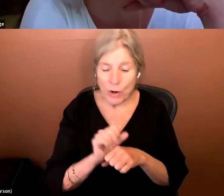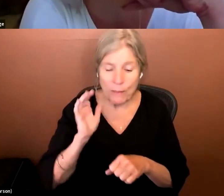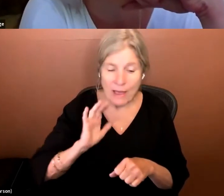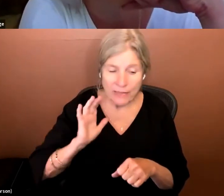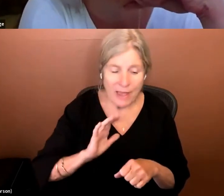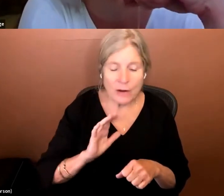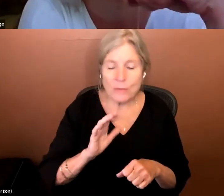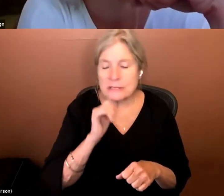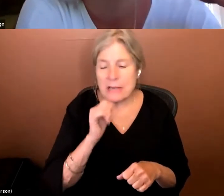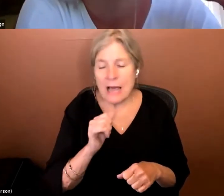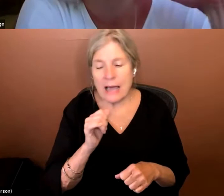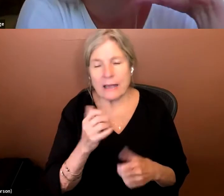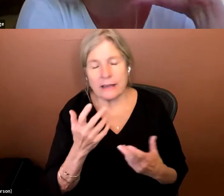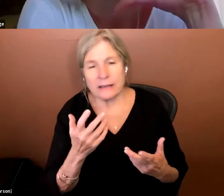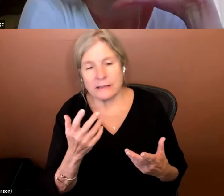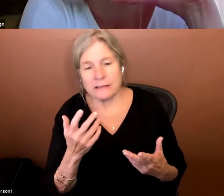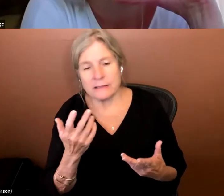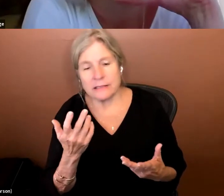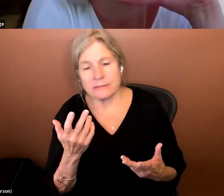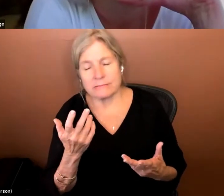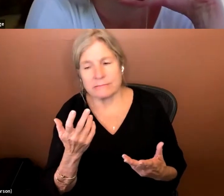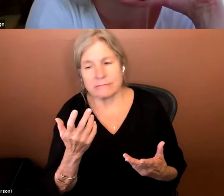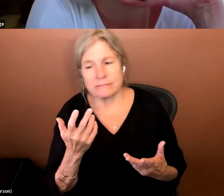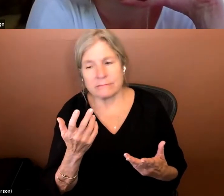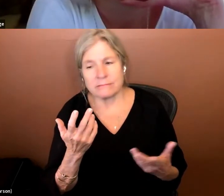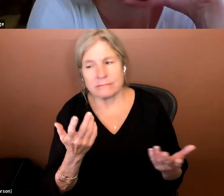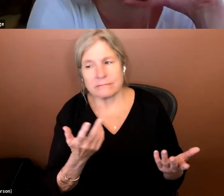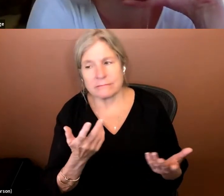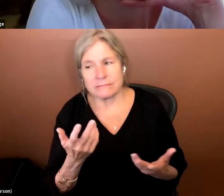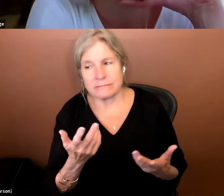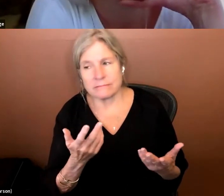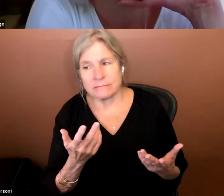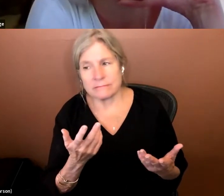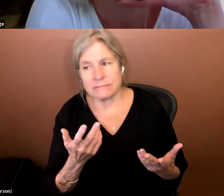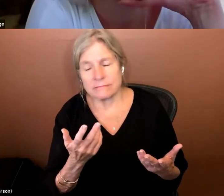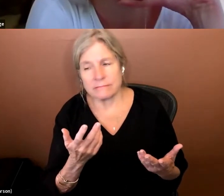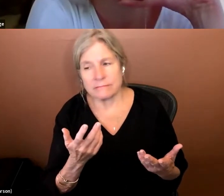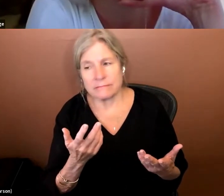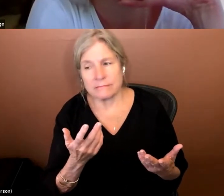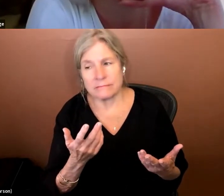get as an immediate stimuli, but more about the K